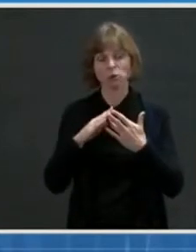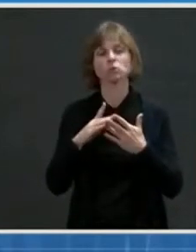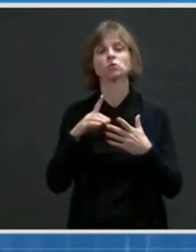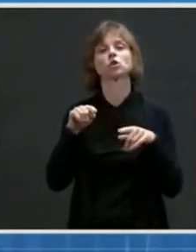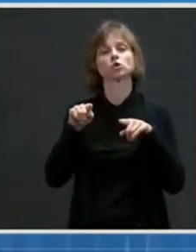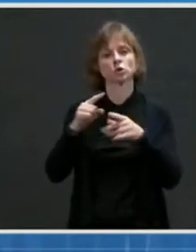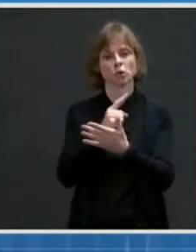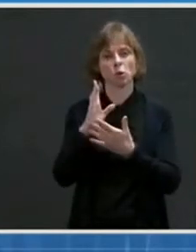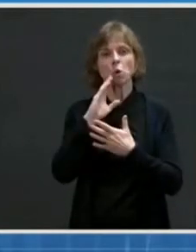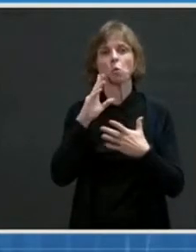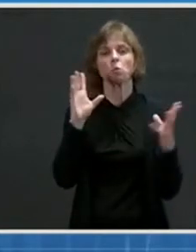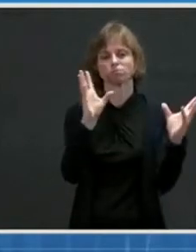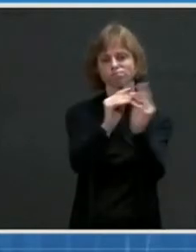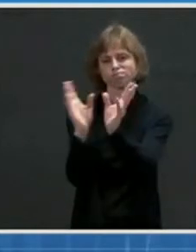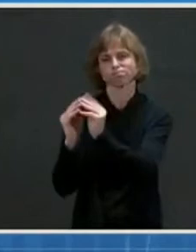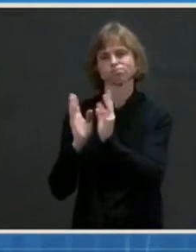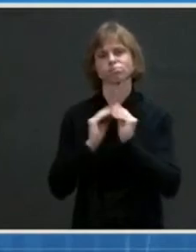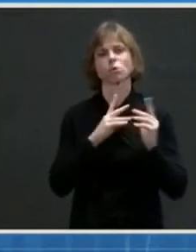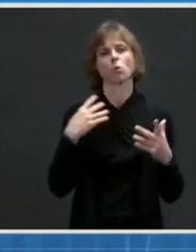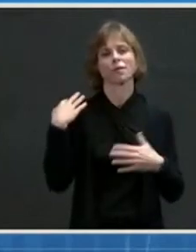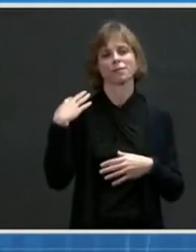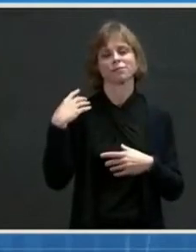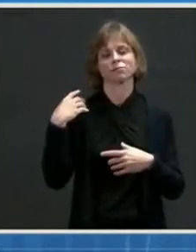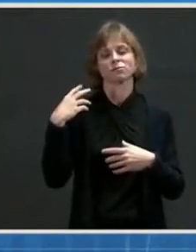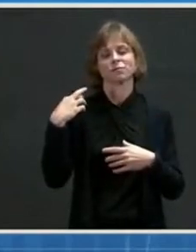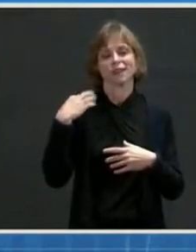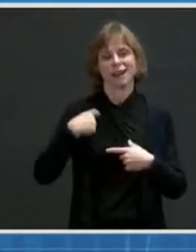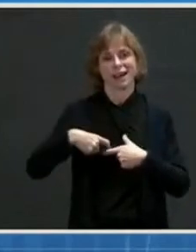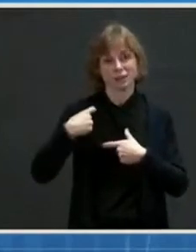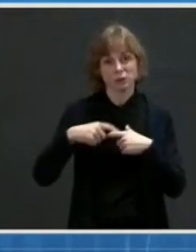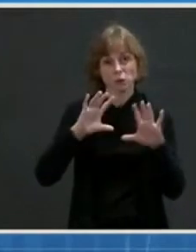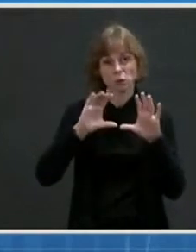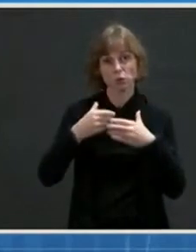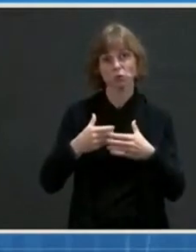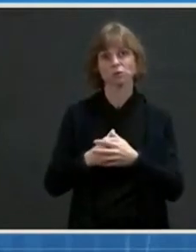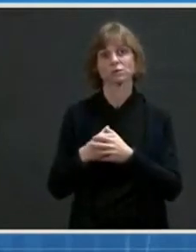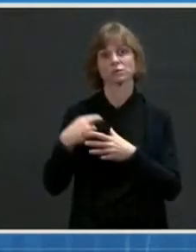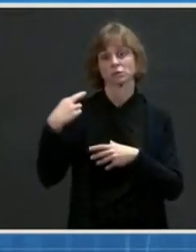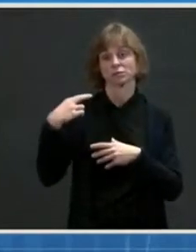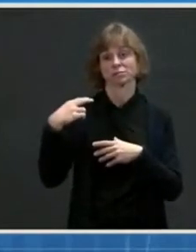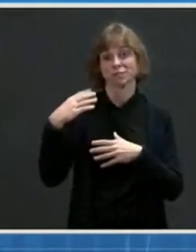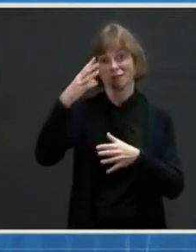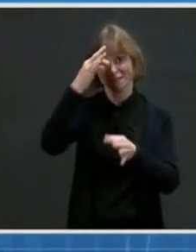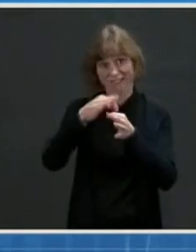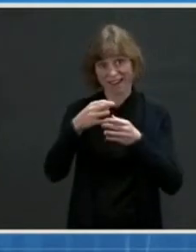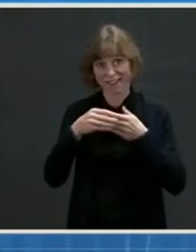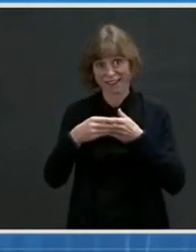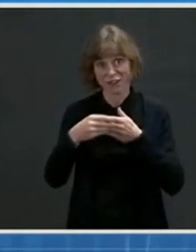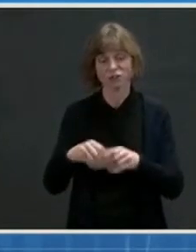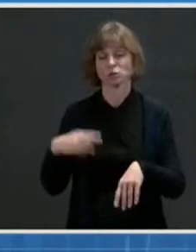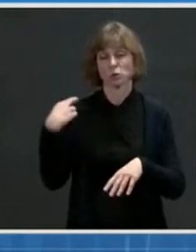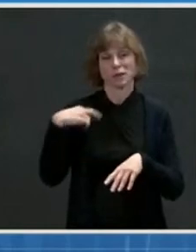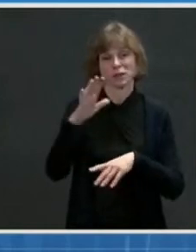AND THROUGHOUT THE WEEK, WE'LL BE MEETING WITH LATINO GROUPS, FAITH LEADERS, AND MEMBERS OF